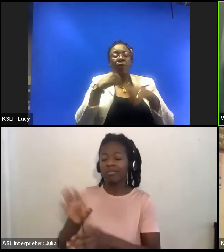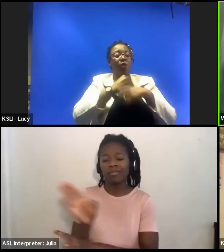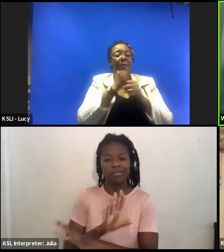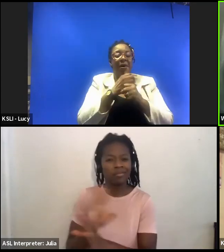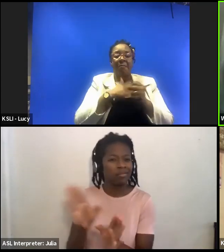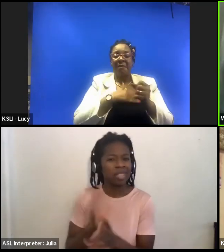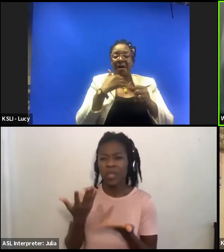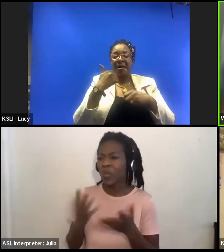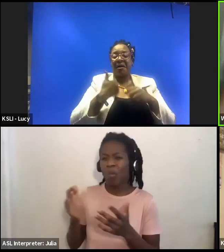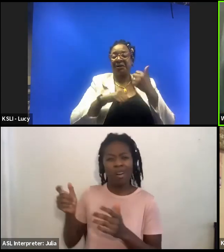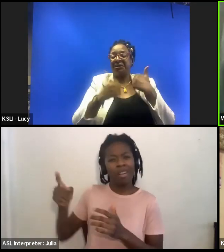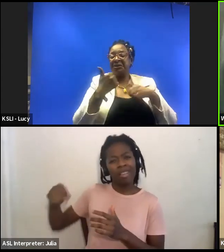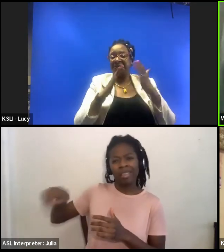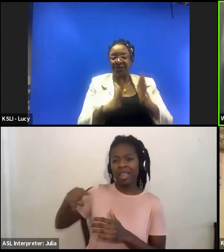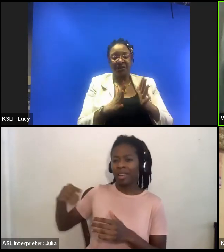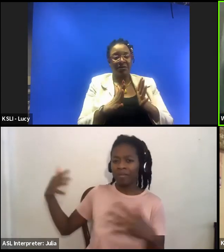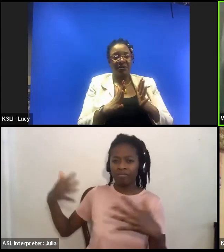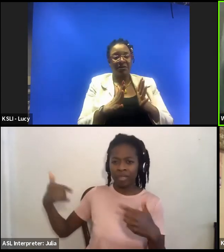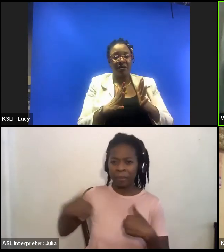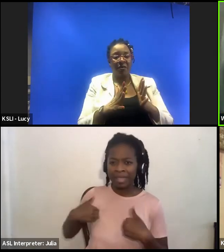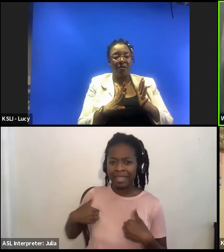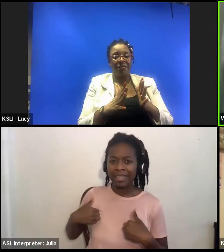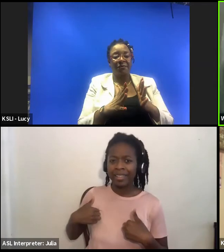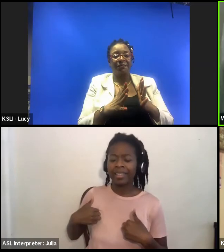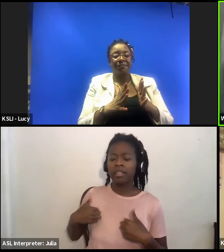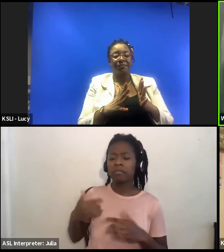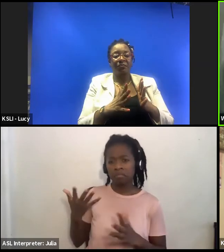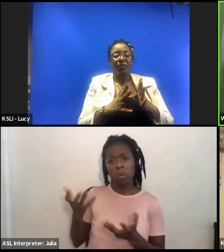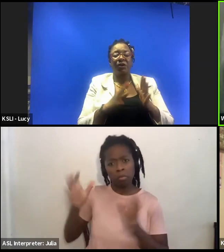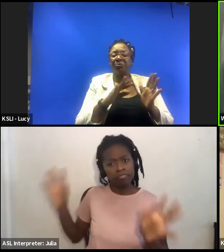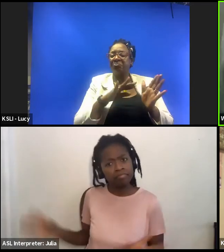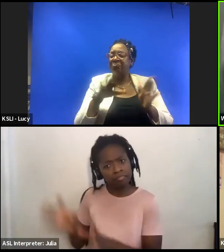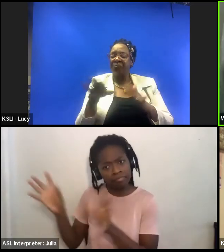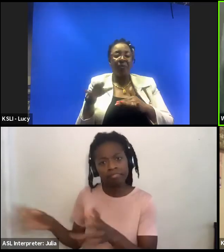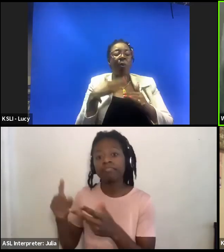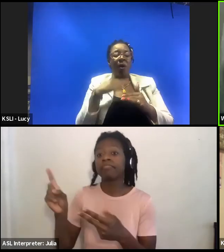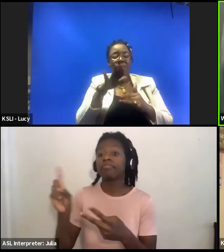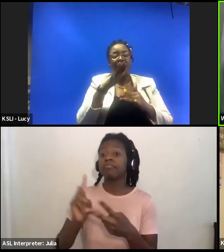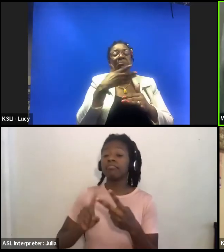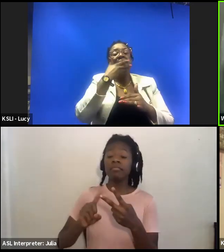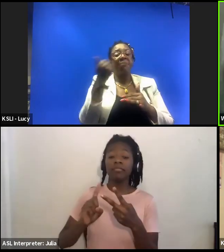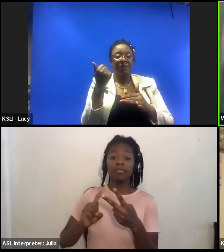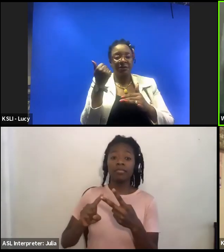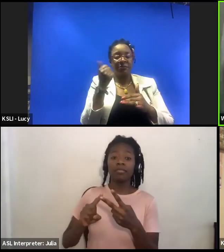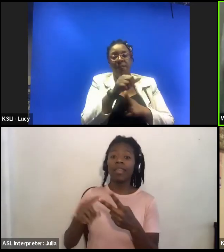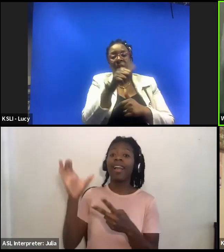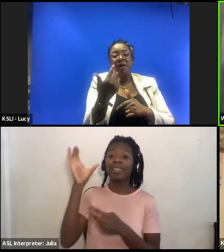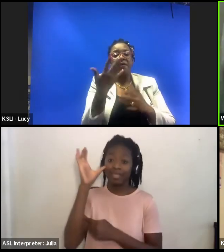I want them to be at the best that they can be. And the other lesson that I learned was listening as a leader,